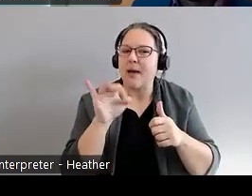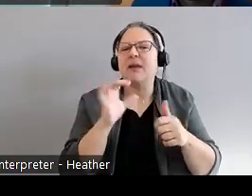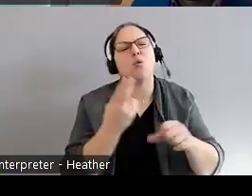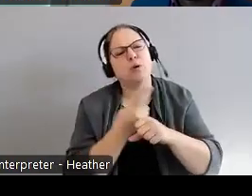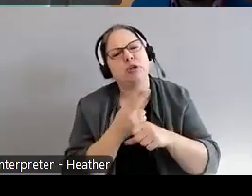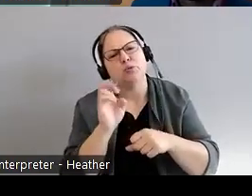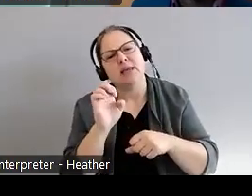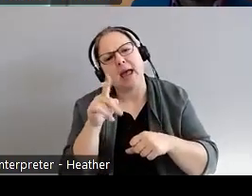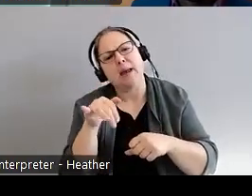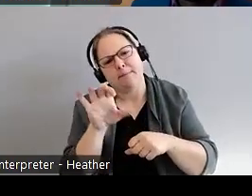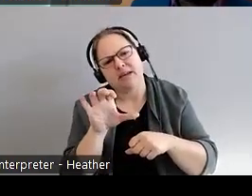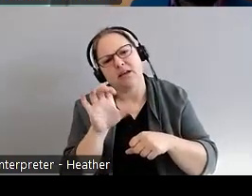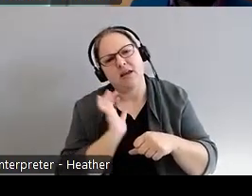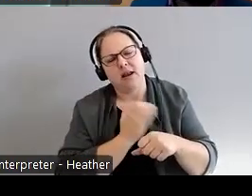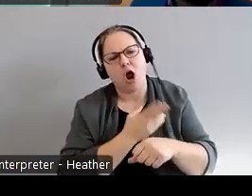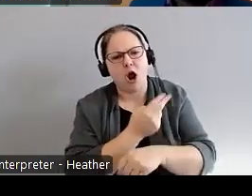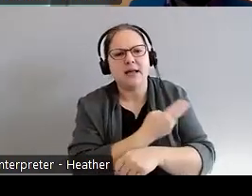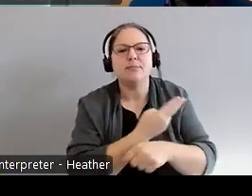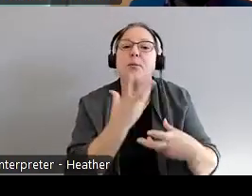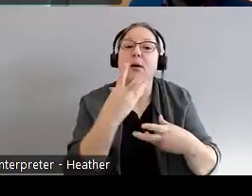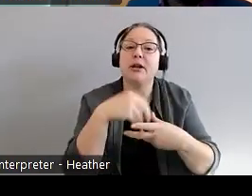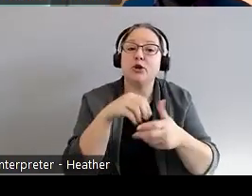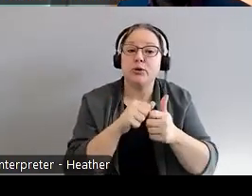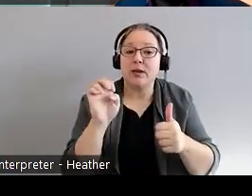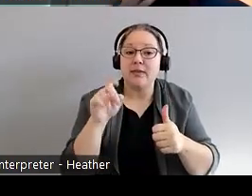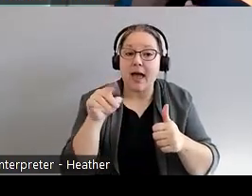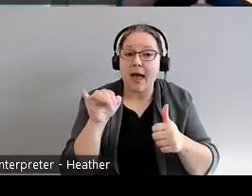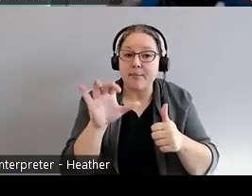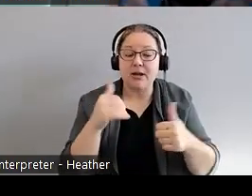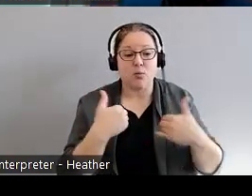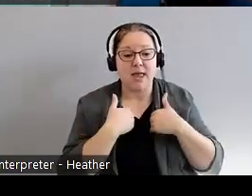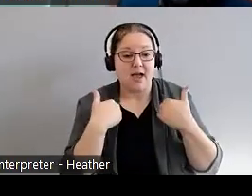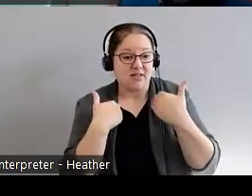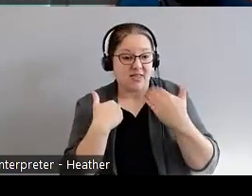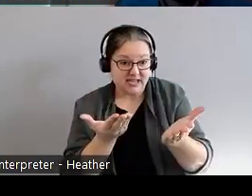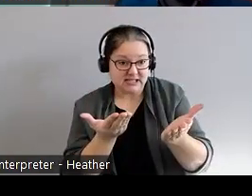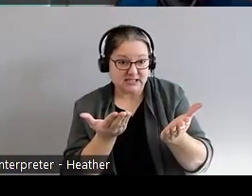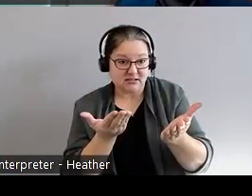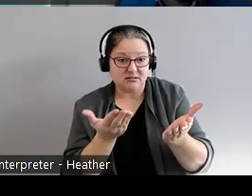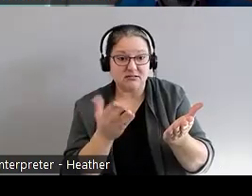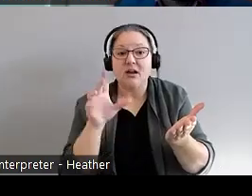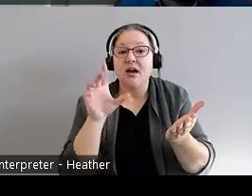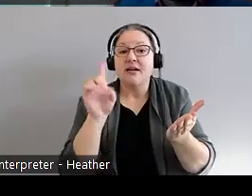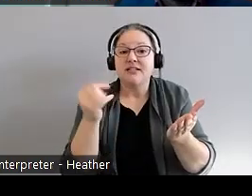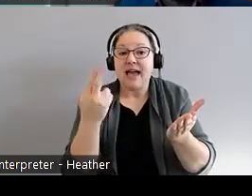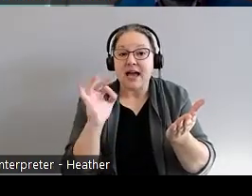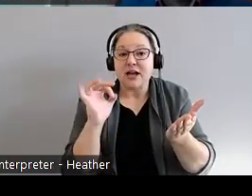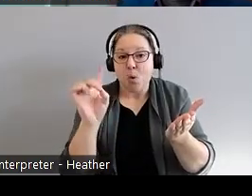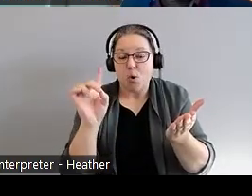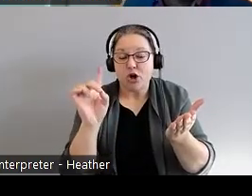on the backdrop of our epic system um you know we uh created this dashboard which allows um most of